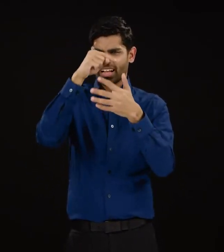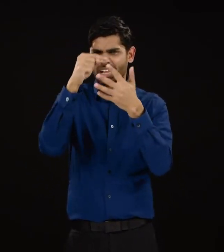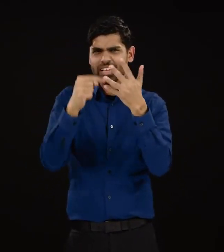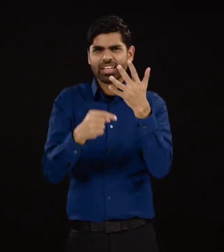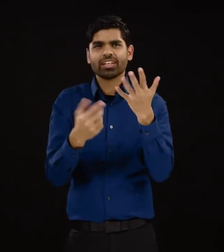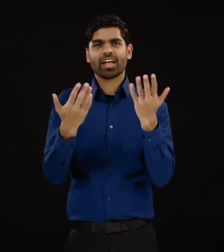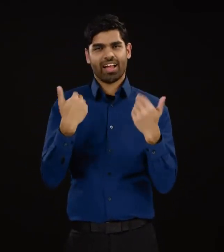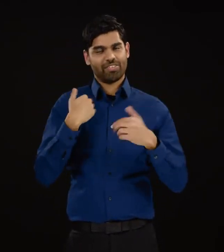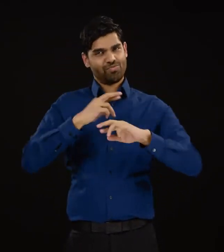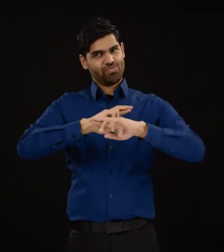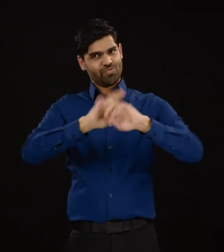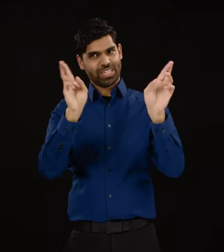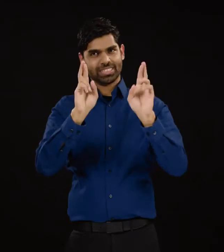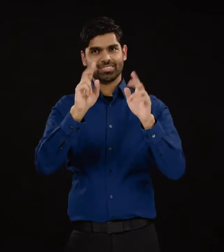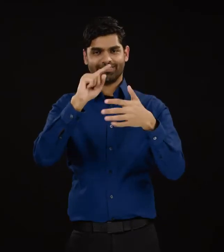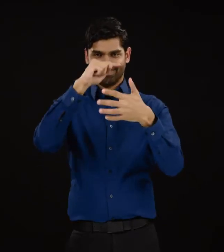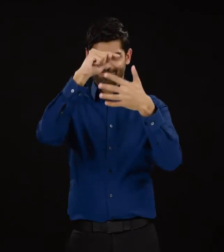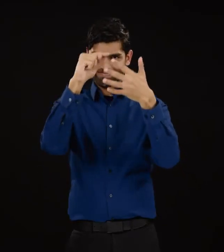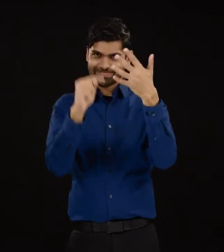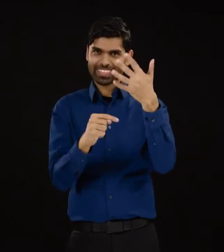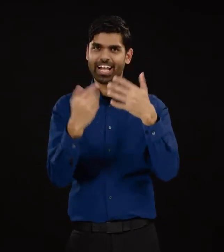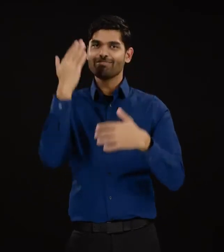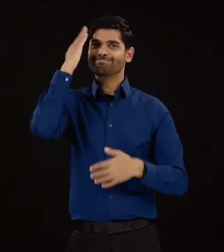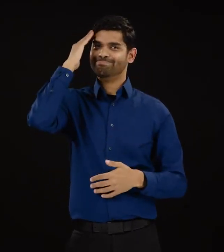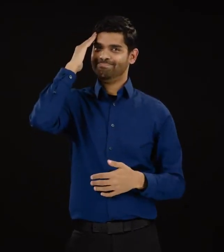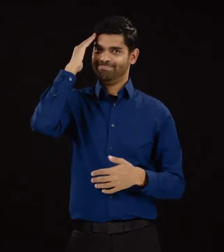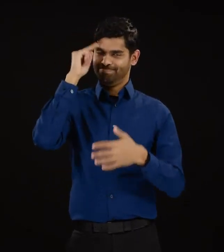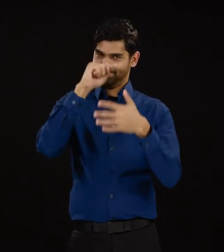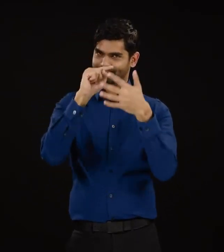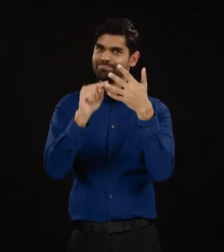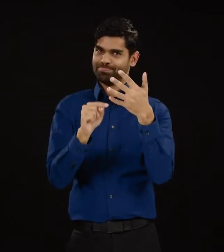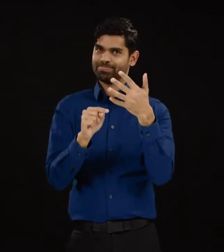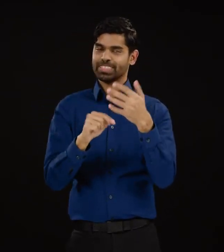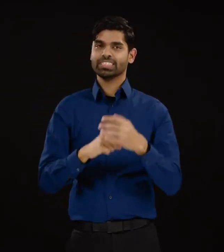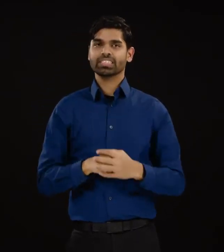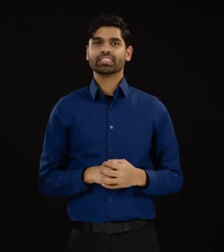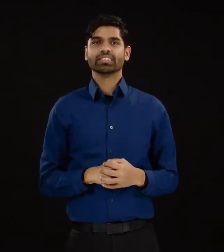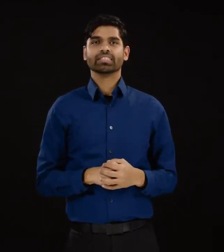Postpaid customers have the right: - To cancel their contract after 2 years with